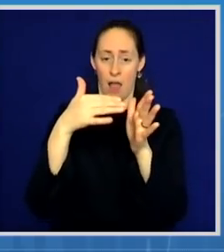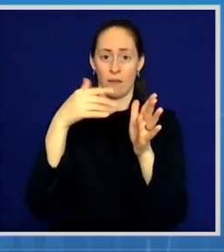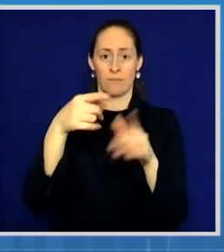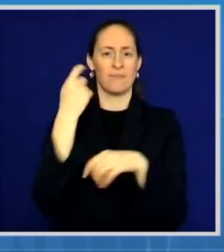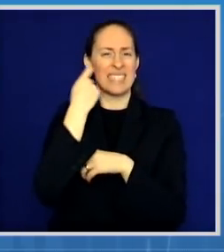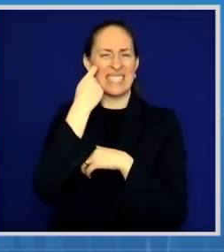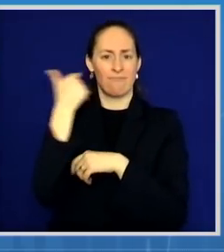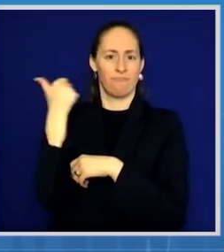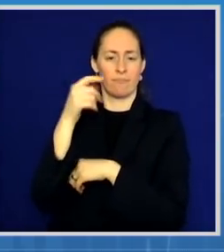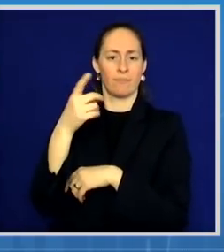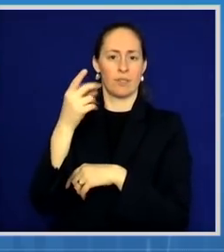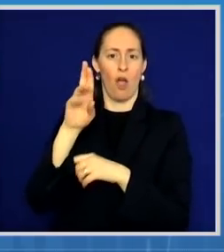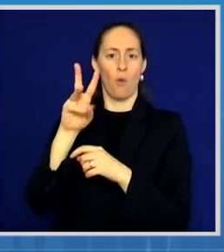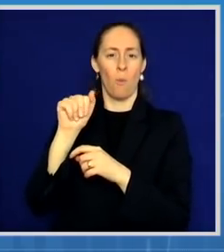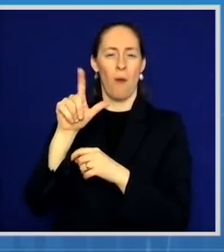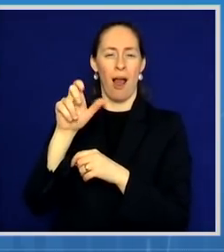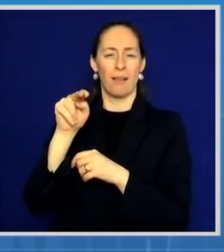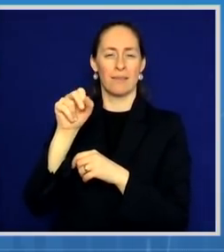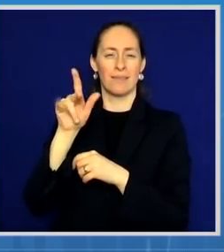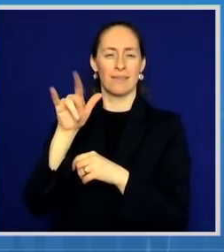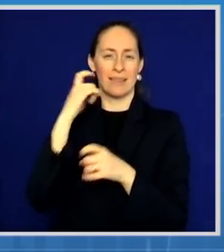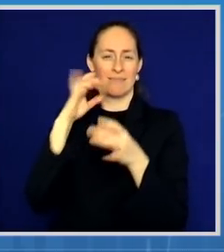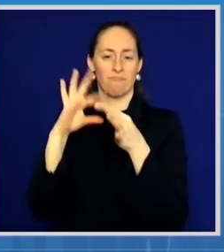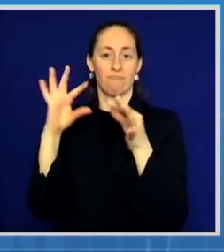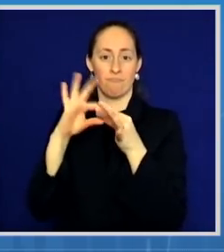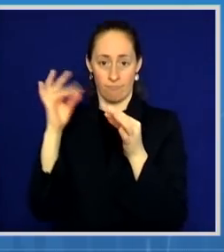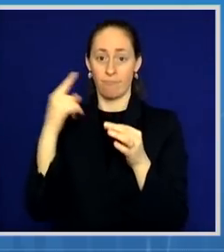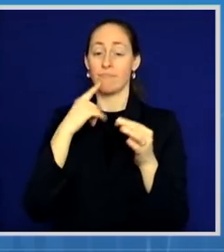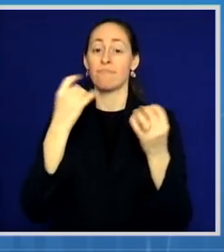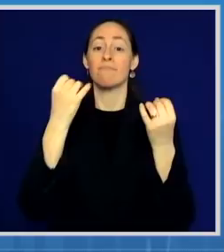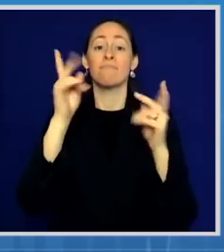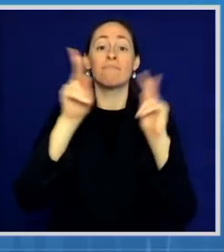When you look at individuals 65 years of age or older,